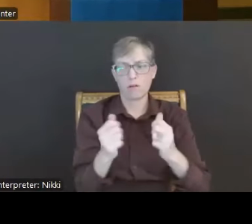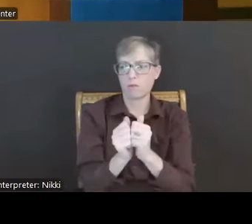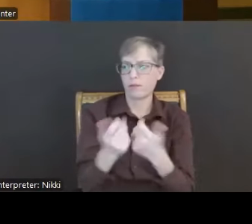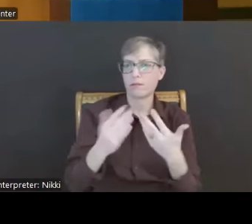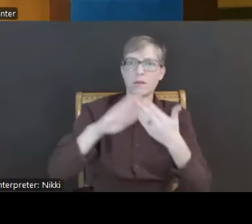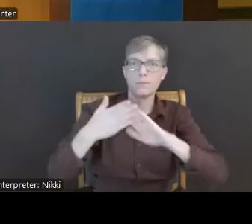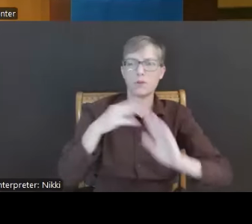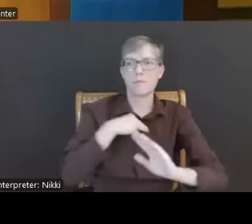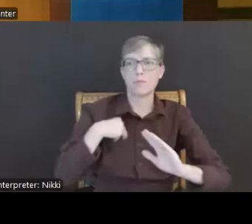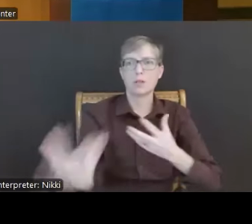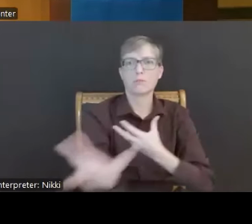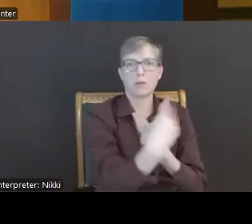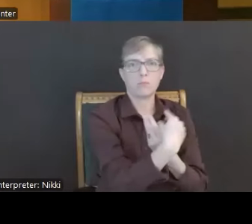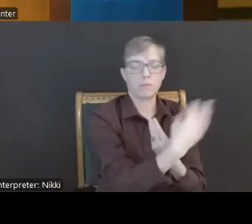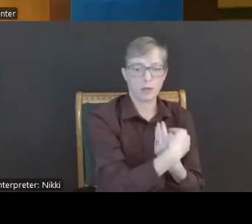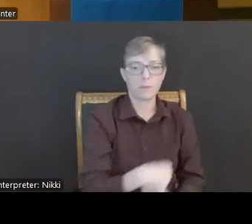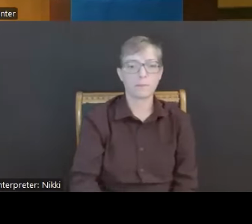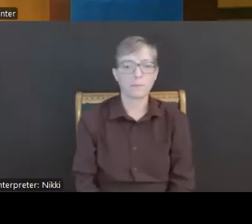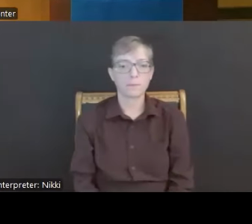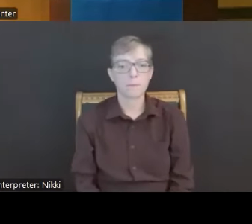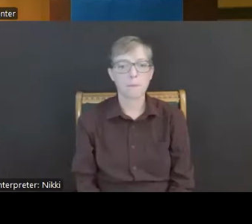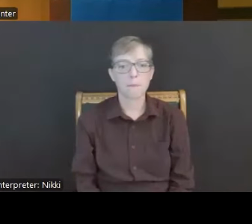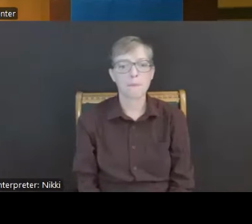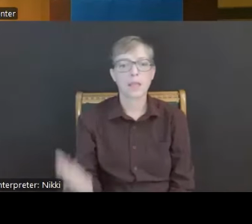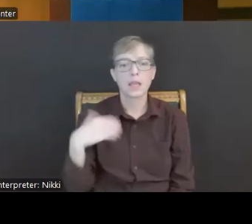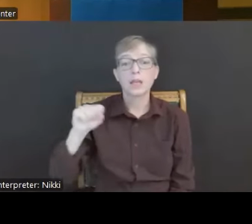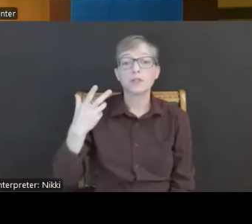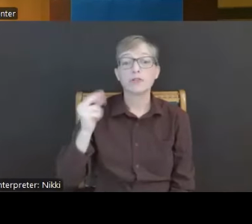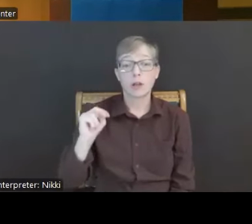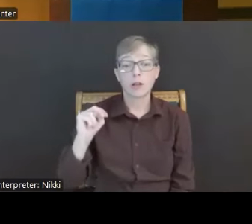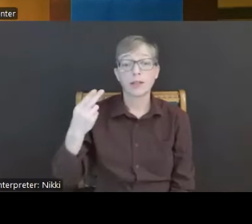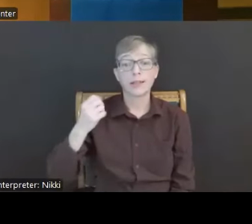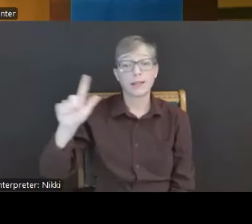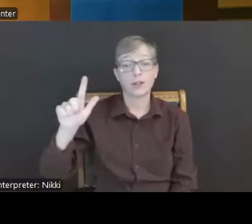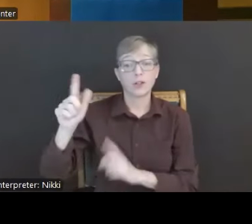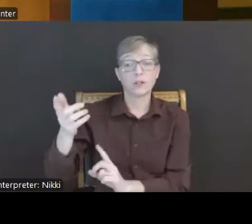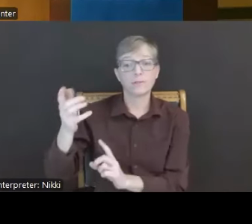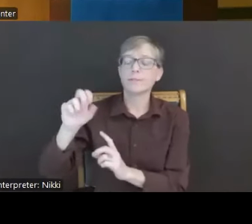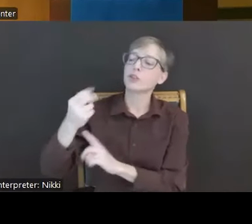Sean Hill who was then a senior uh mental health therapist and became later clinical coordinator